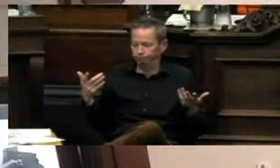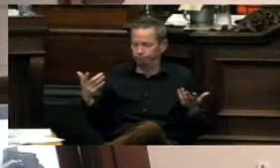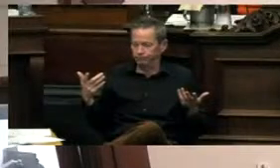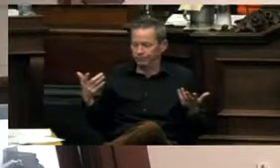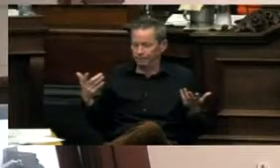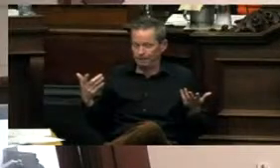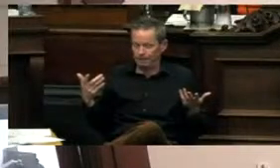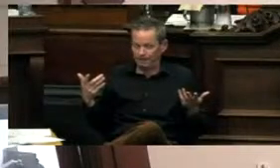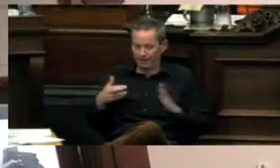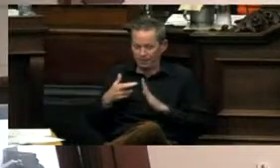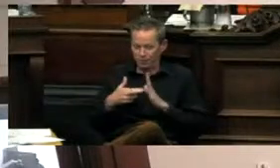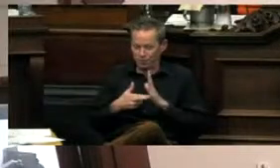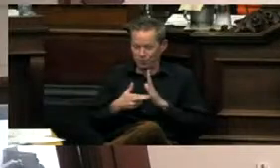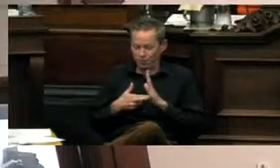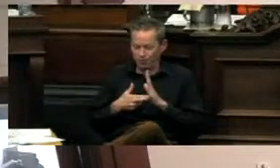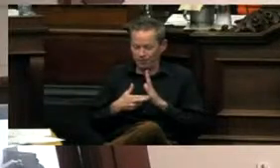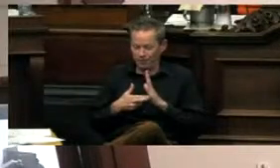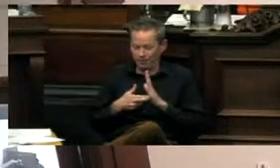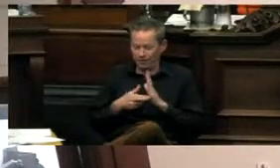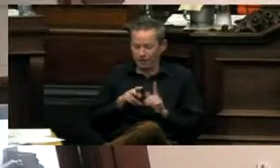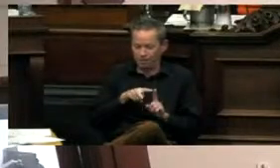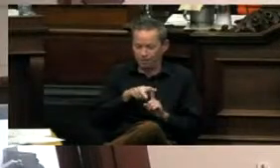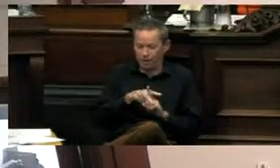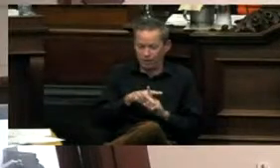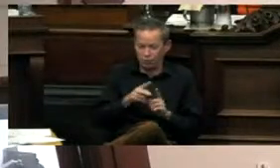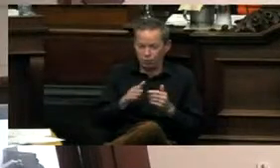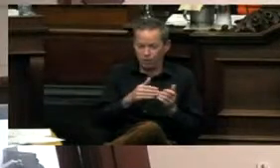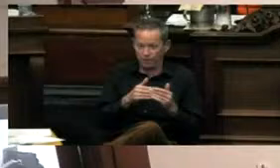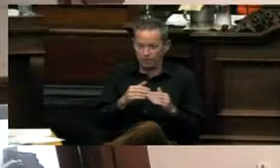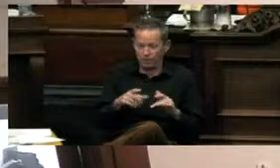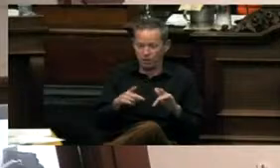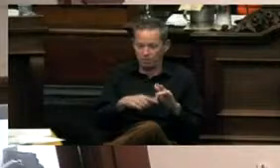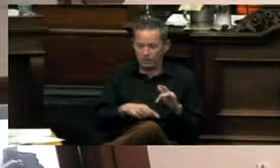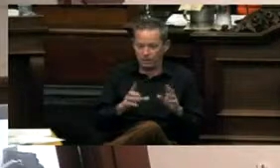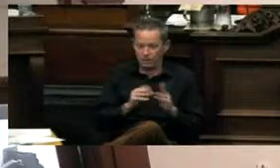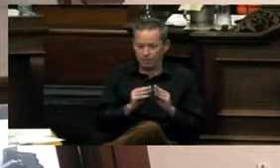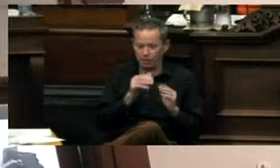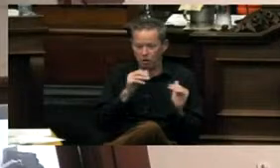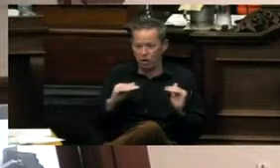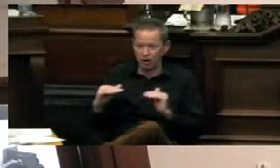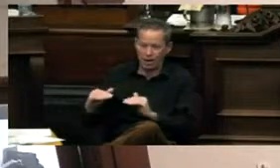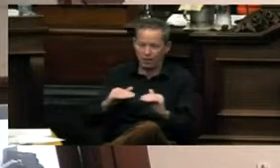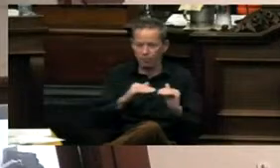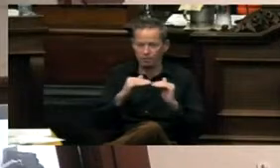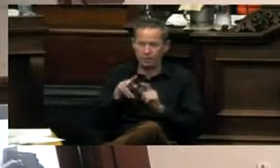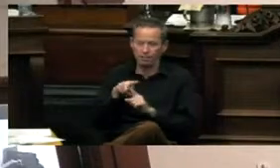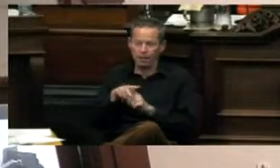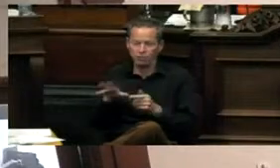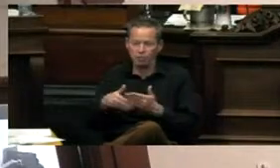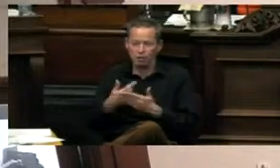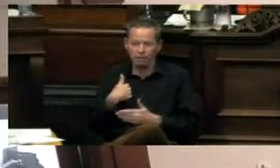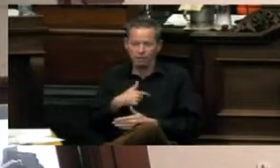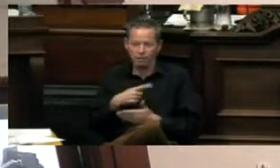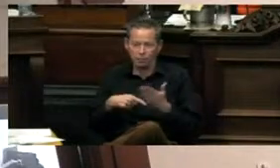moved. It's I've it's the rules.